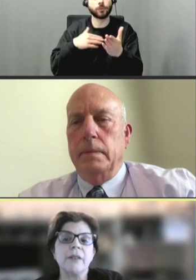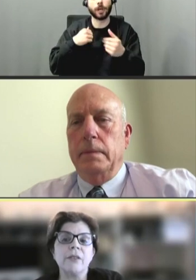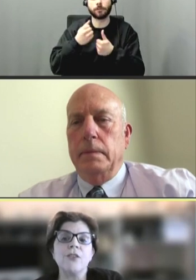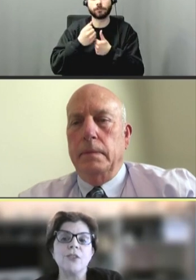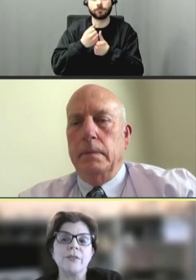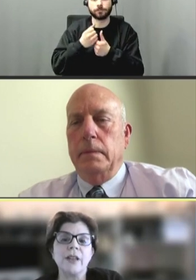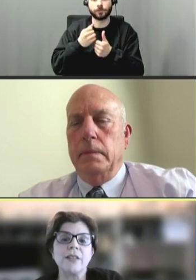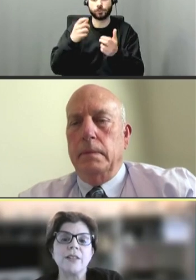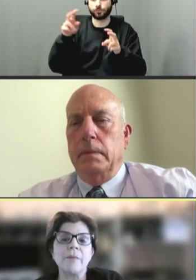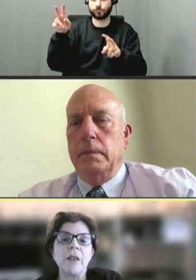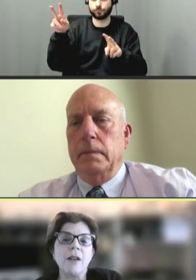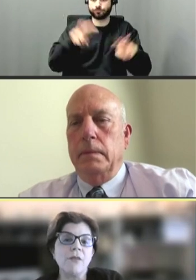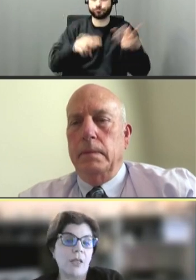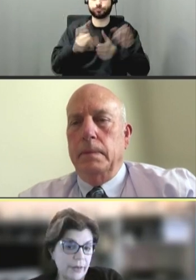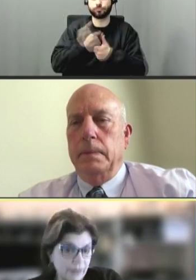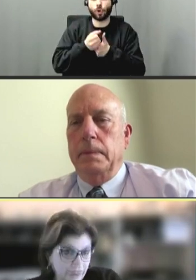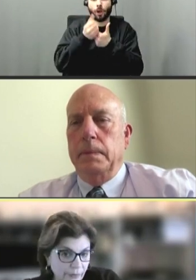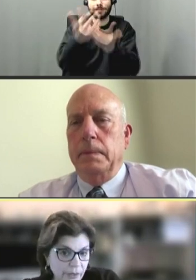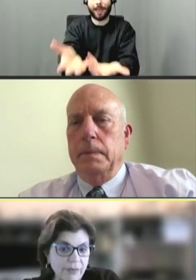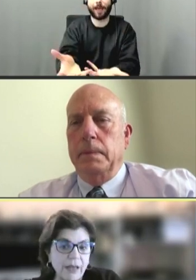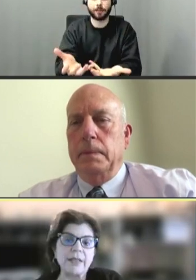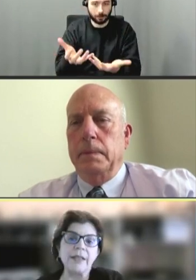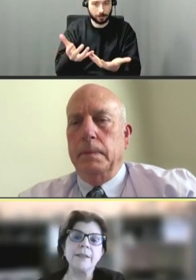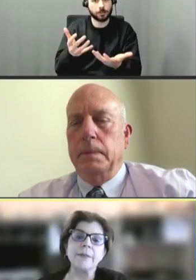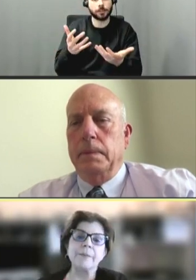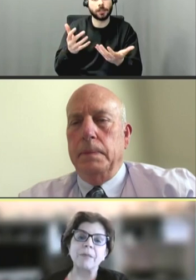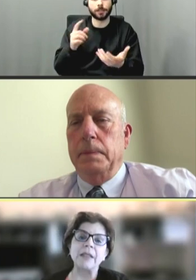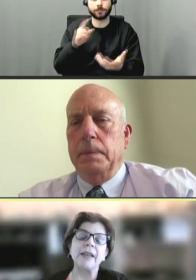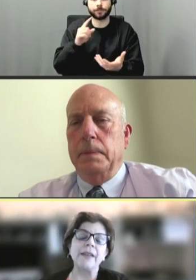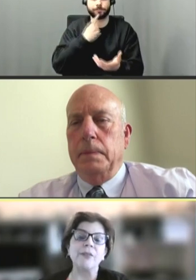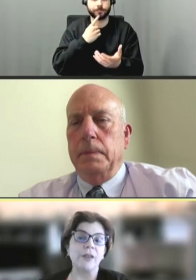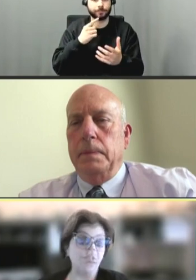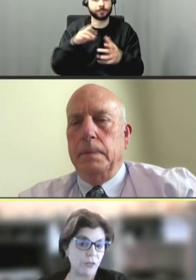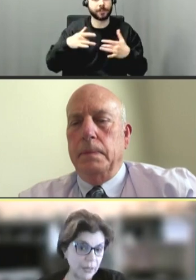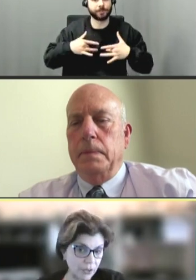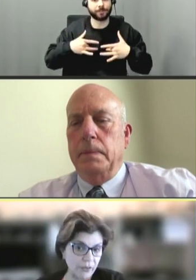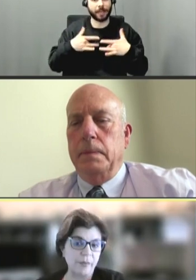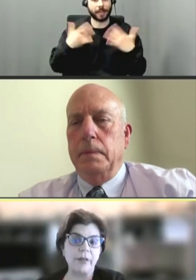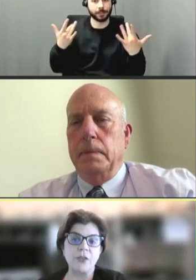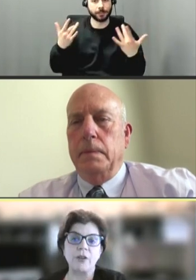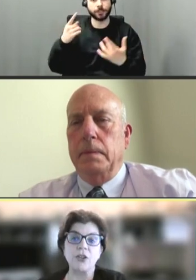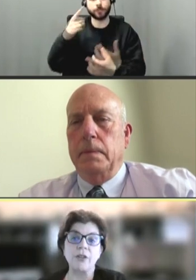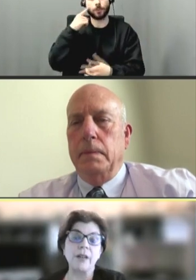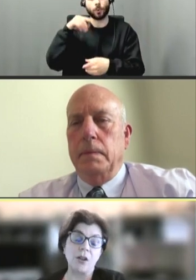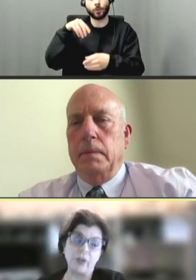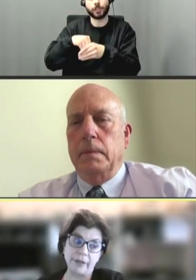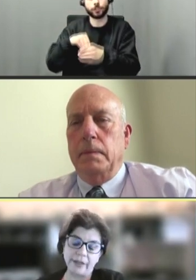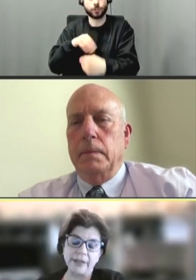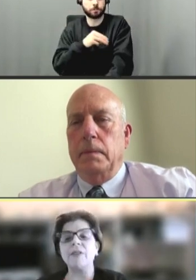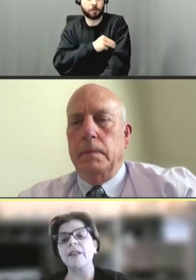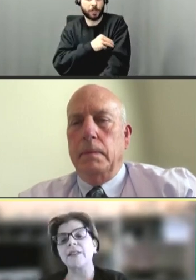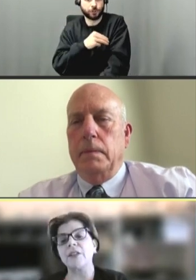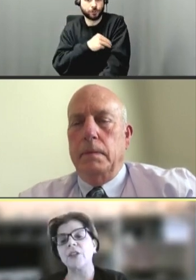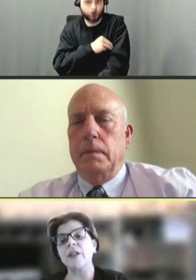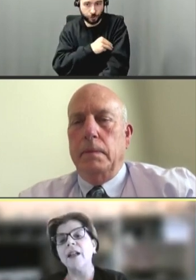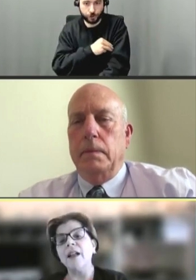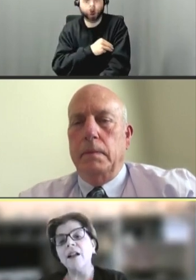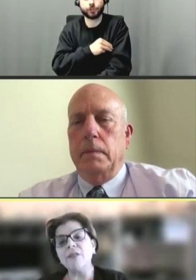of adverse events, following the delivery of vaccines intended for intramuscular administration and COVID-19 vaccination.